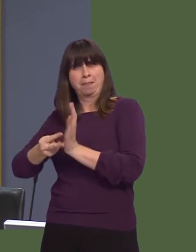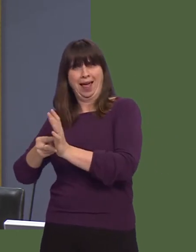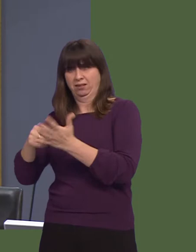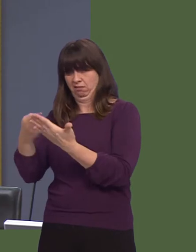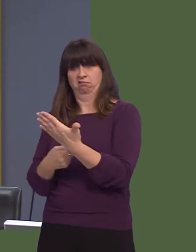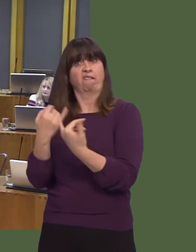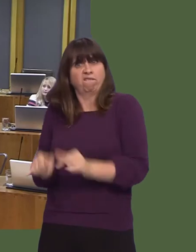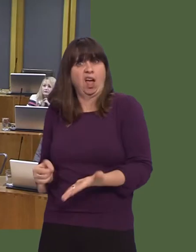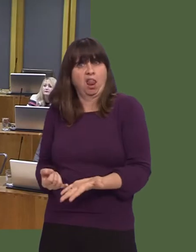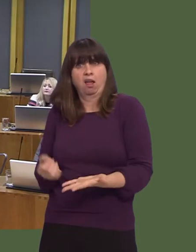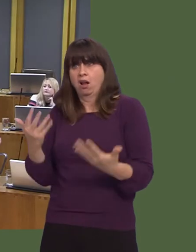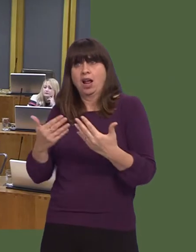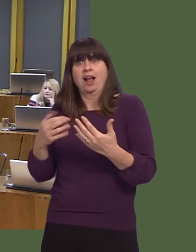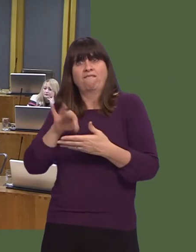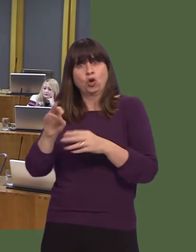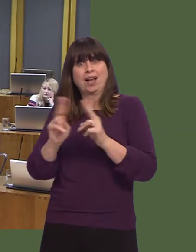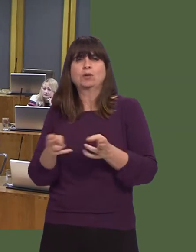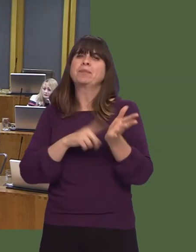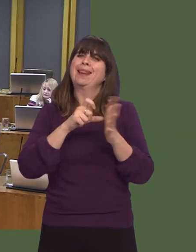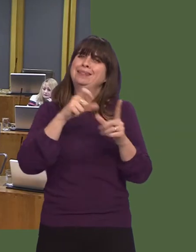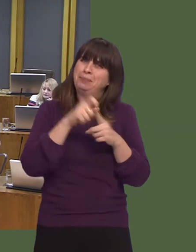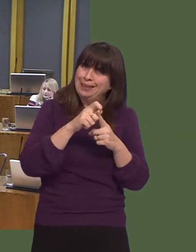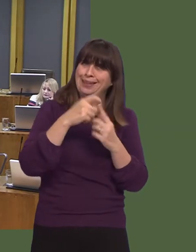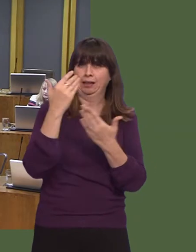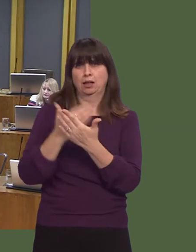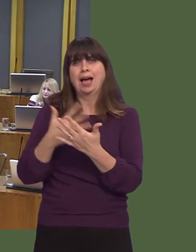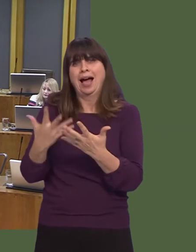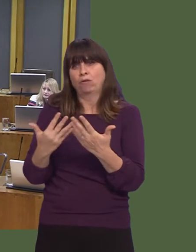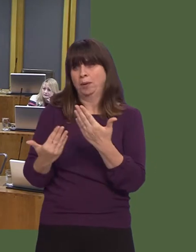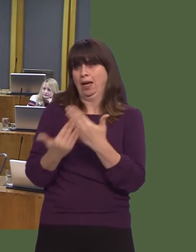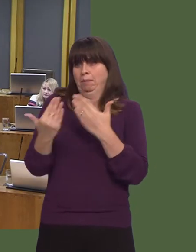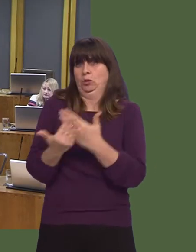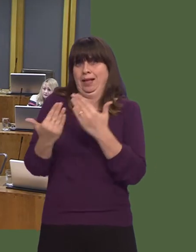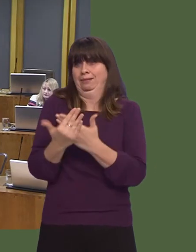Carwyn Jones AM: LDPs have to be up to date. The difficulty of running a local authority